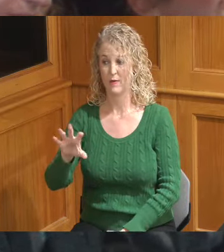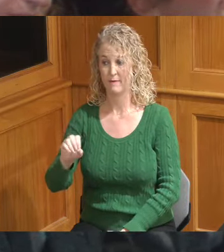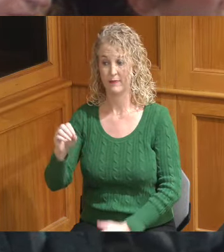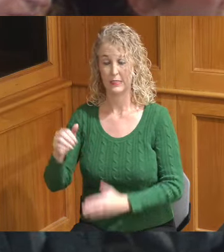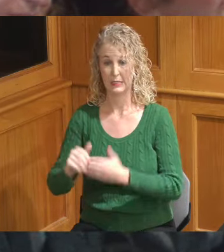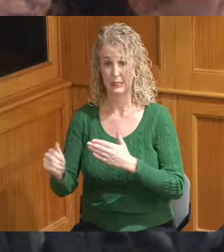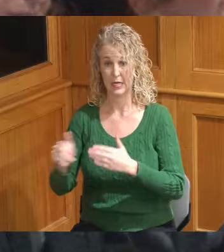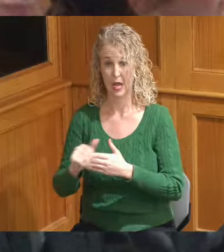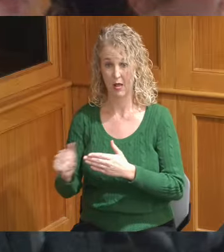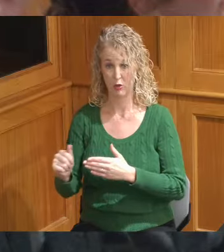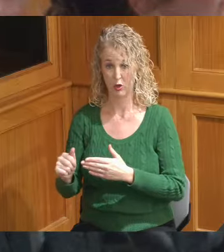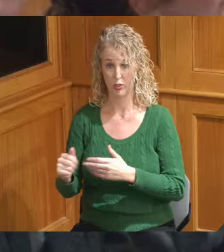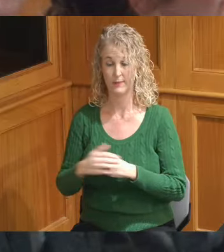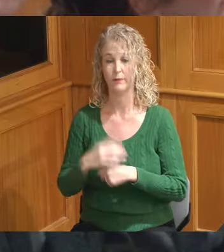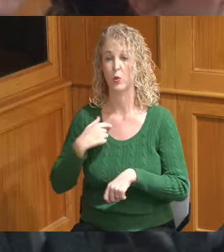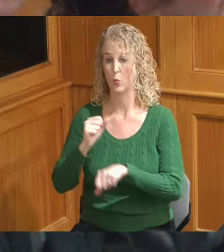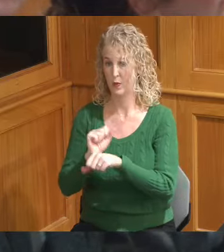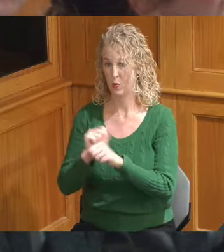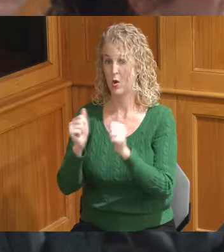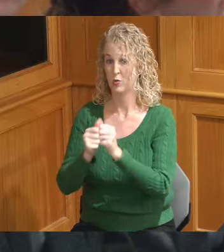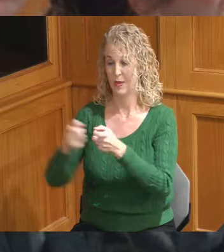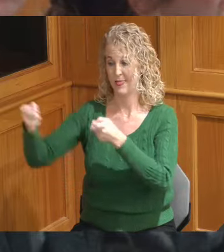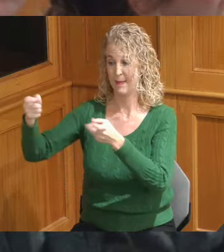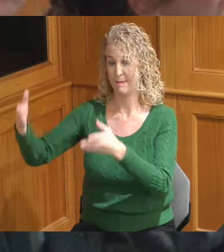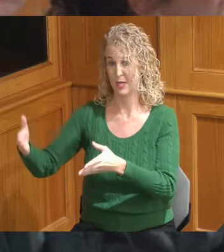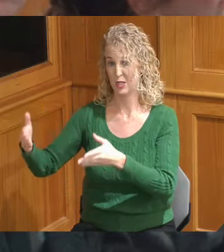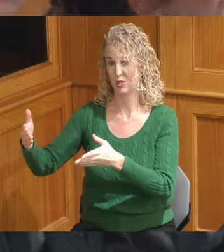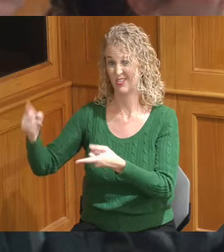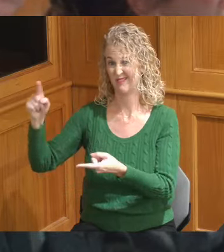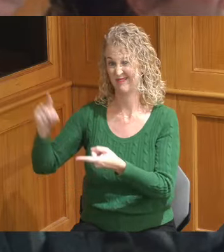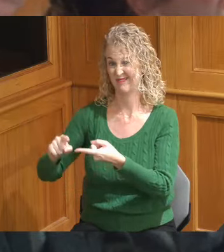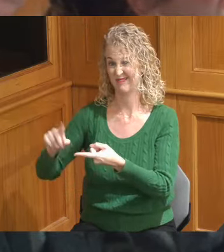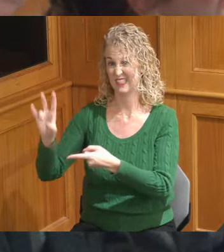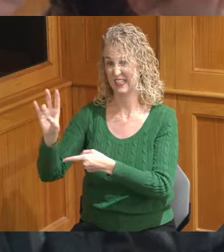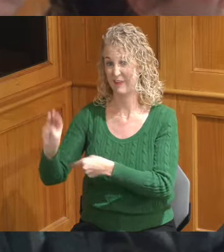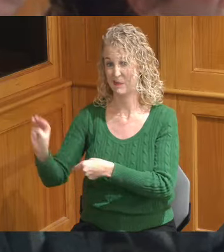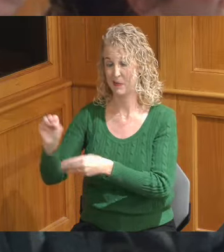We've worked with the Administration to reduce this by approximately $7 million from our initial